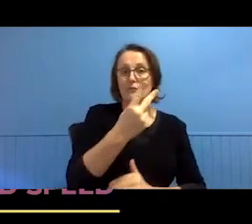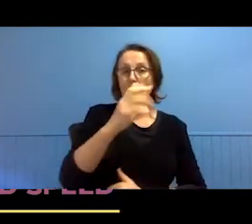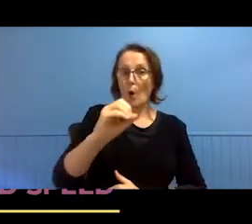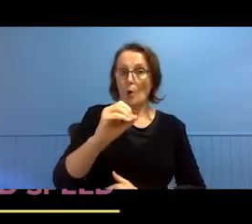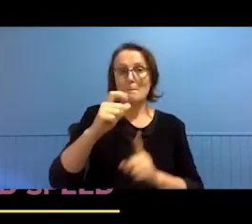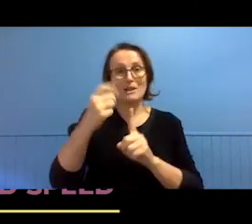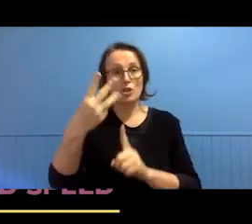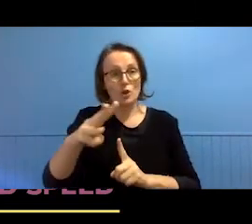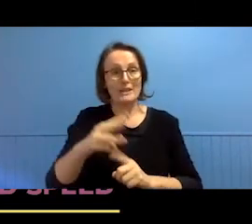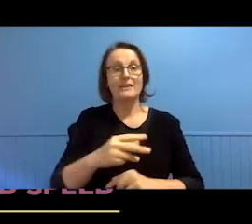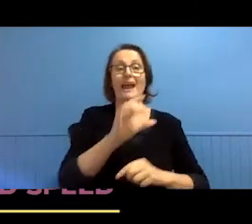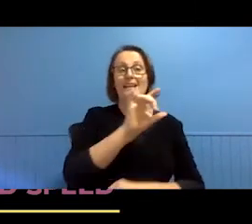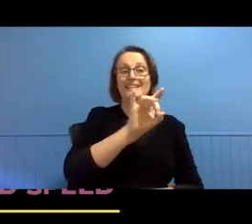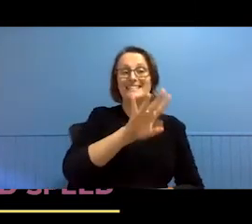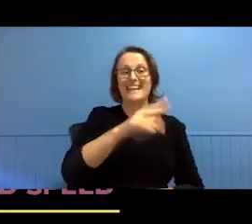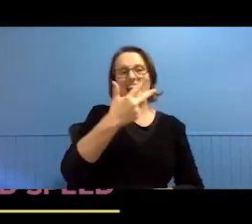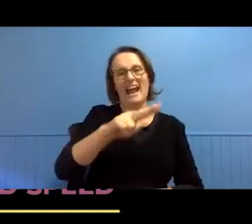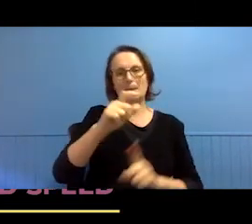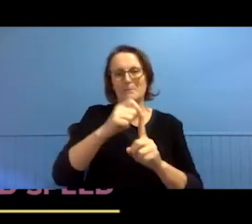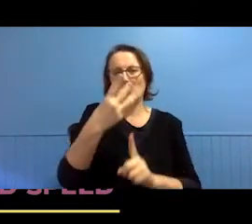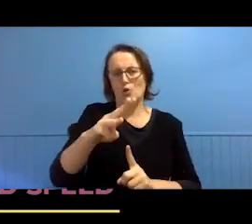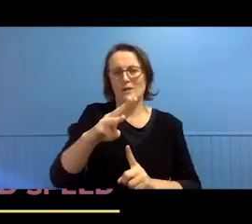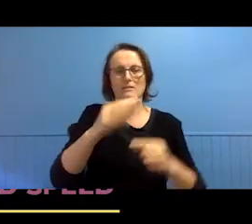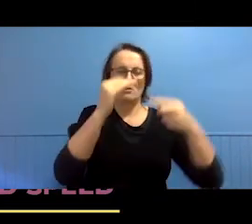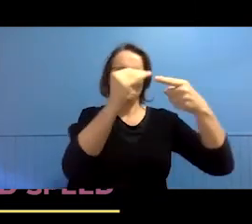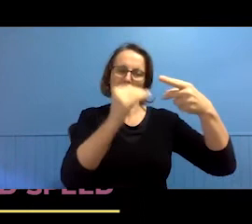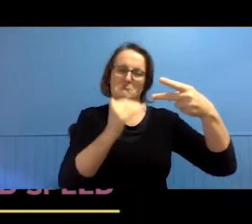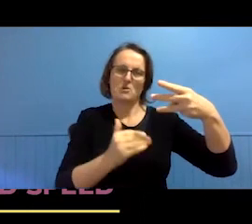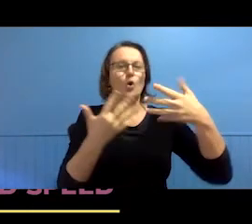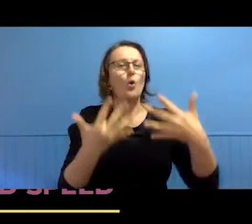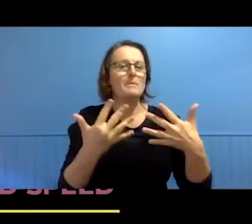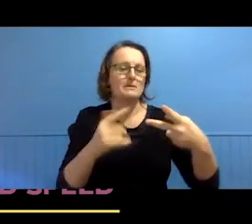as well which the sort of the more common stream speeds. Now, to be